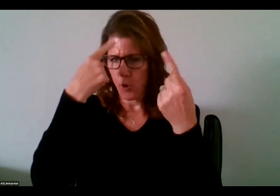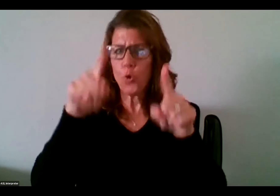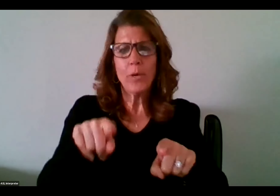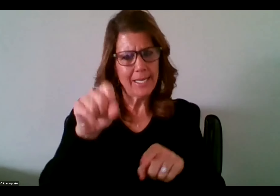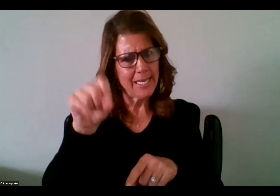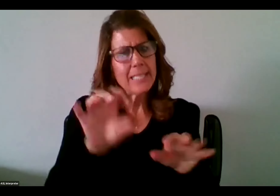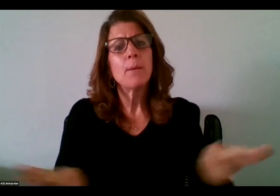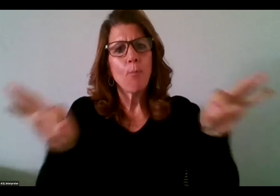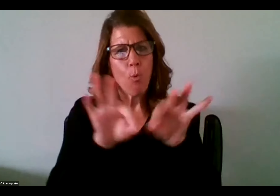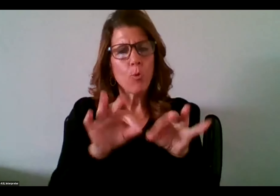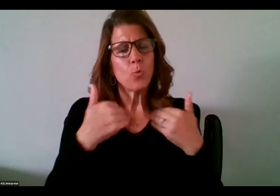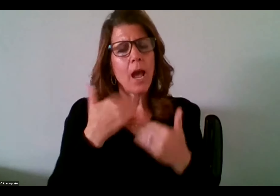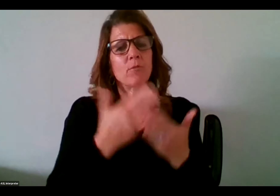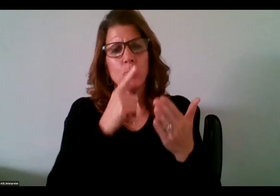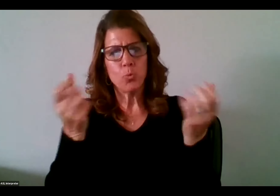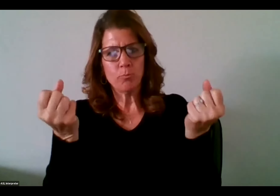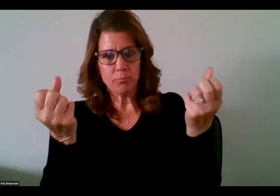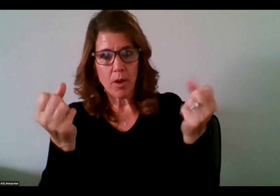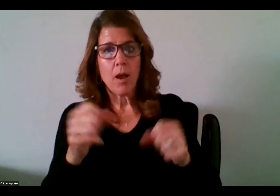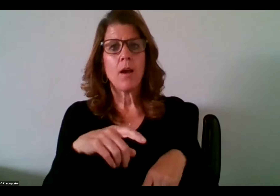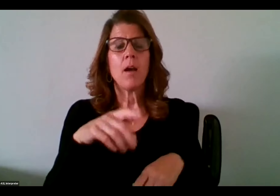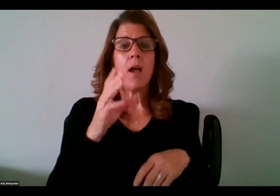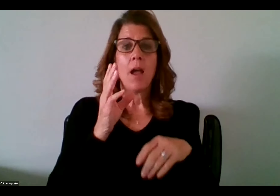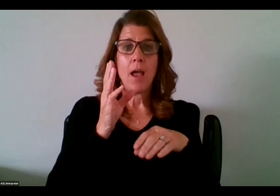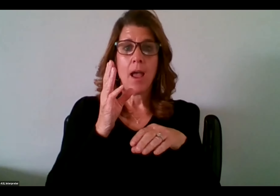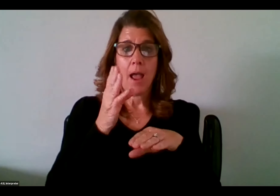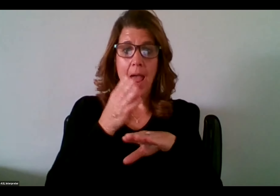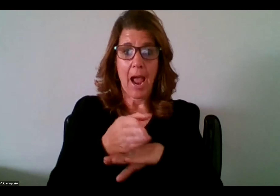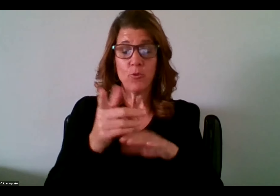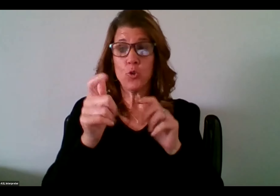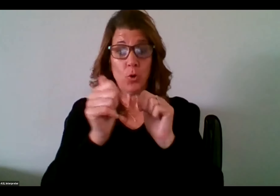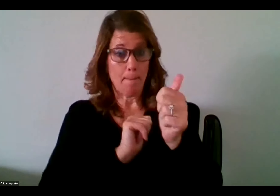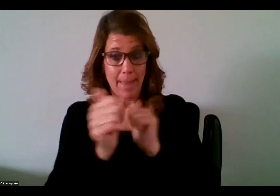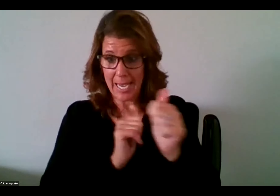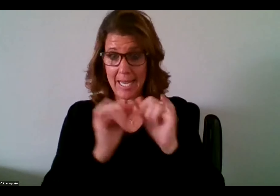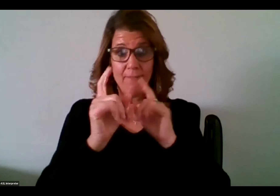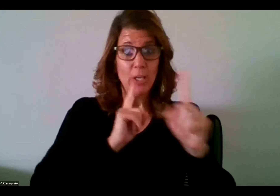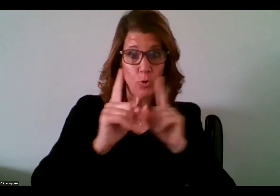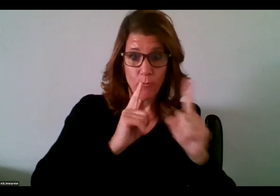they are important, and after competitive interview process and we look at everybody's